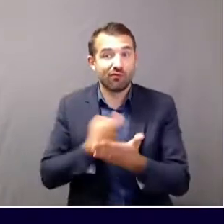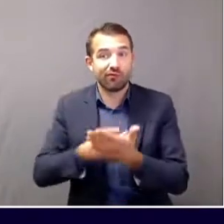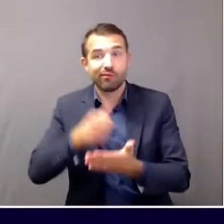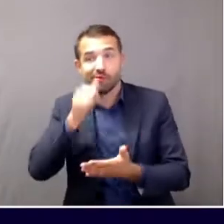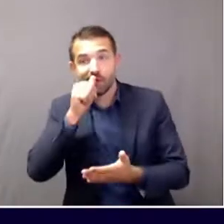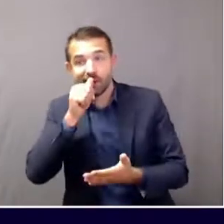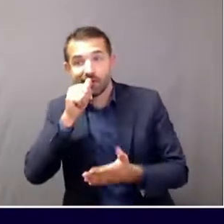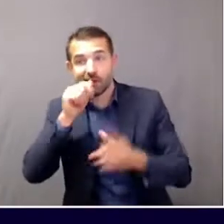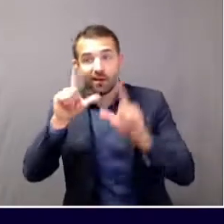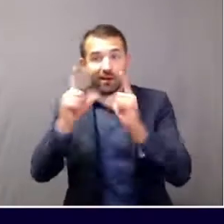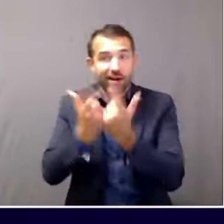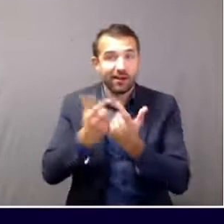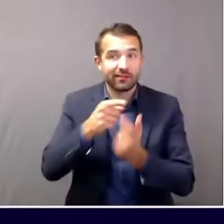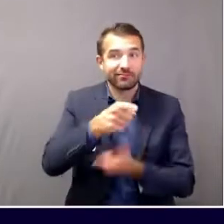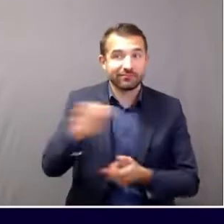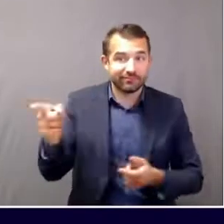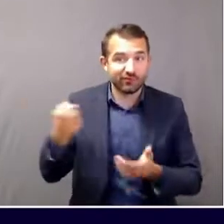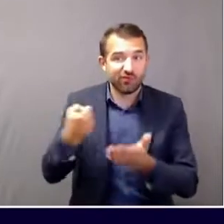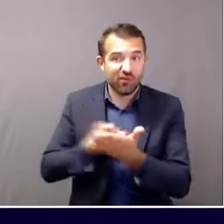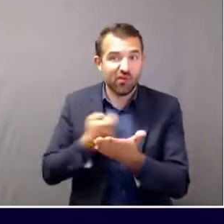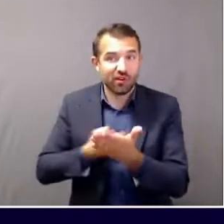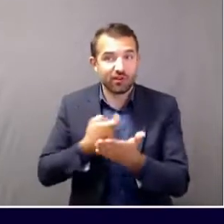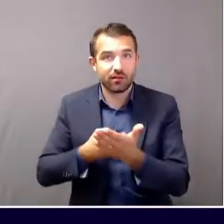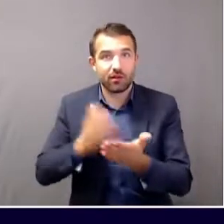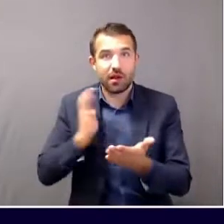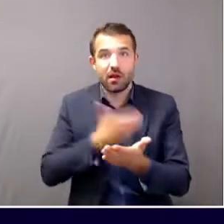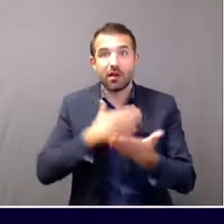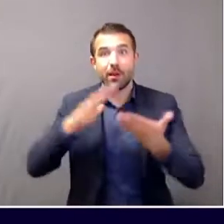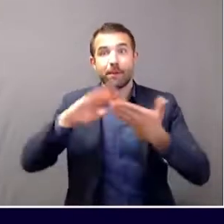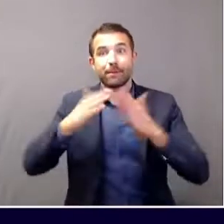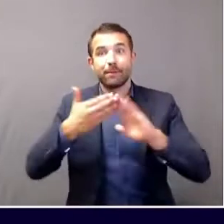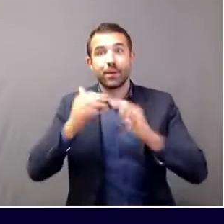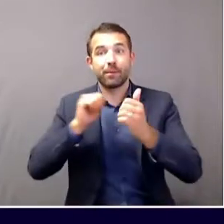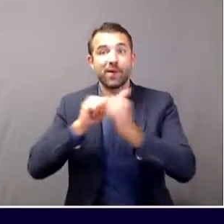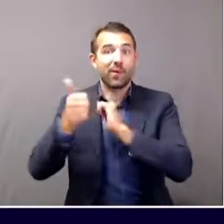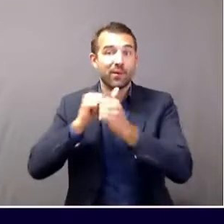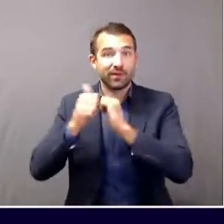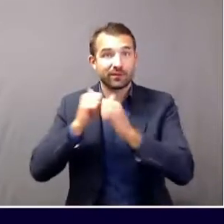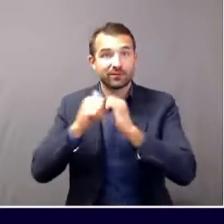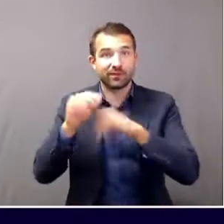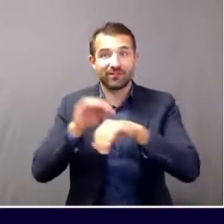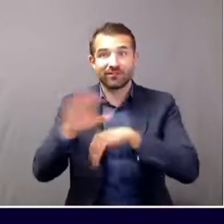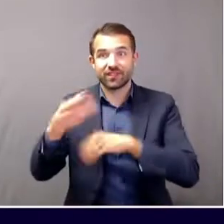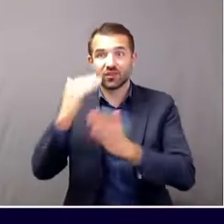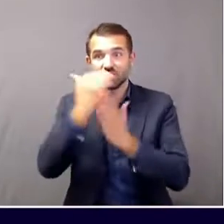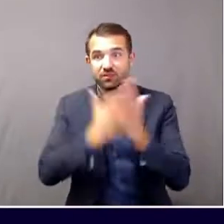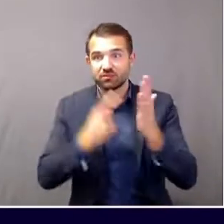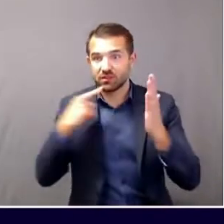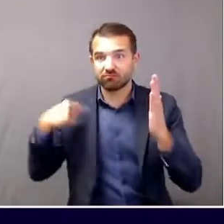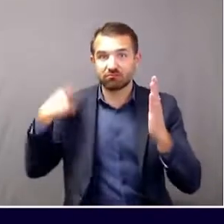sports guidance this guidance documents have